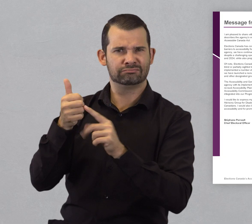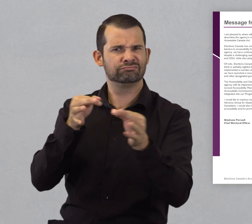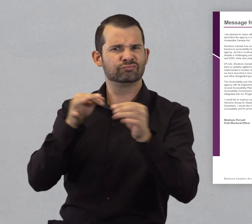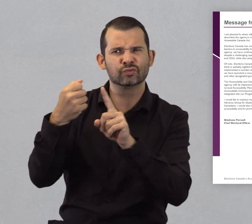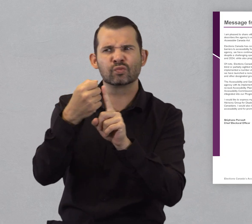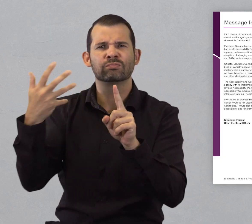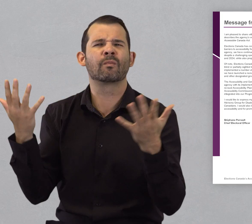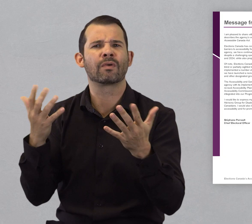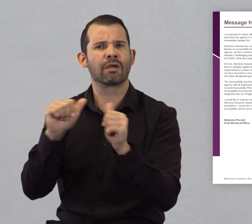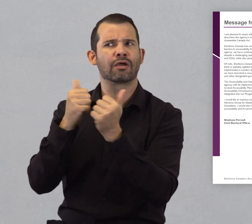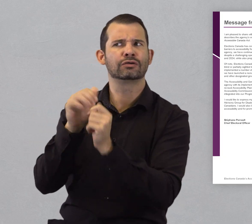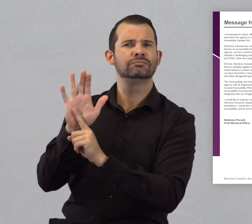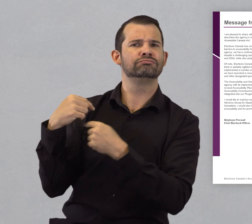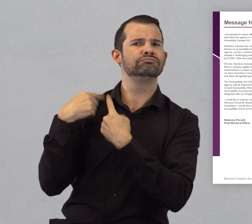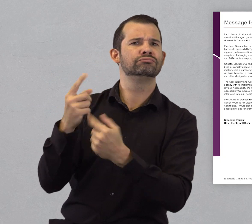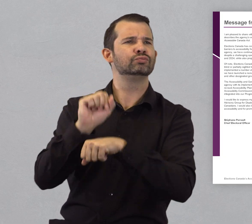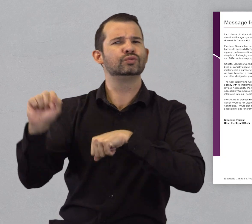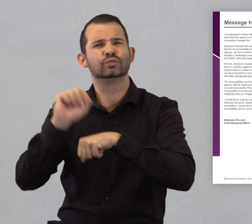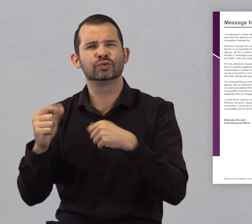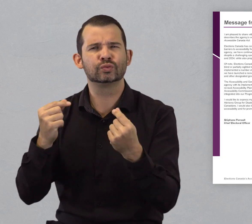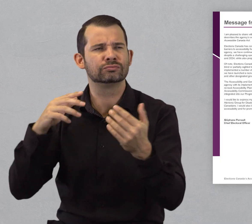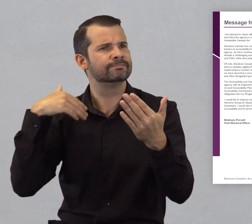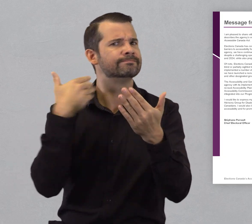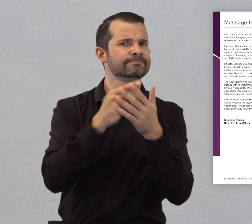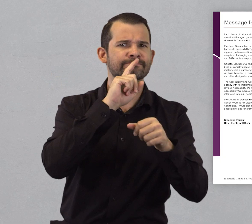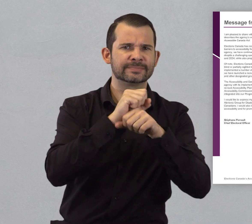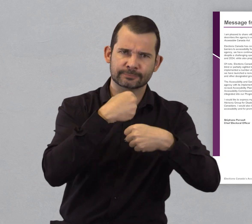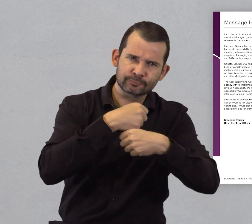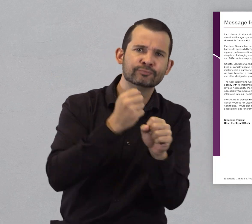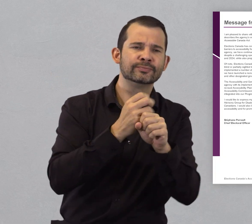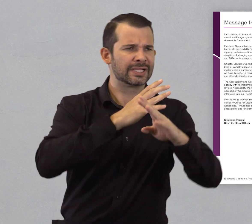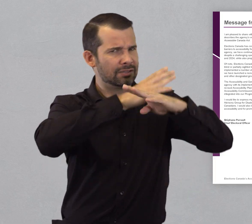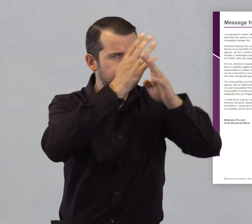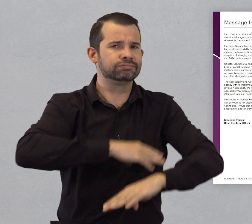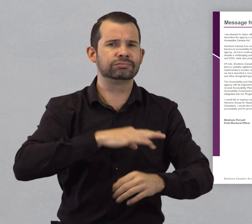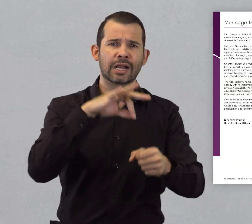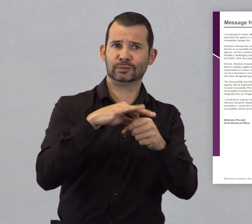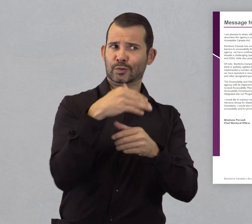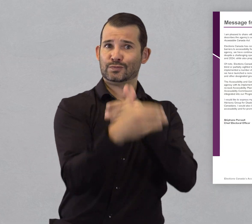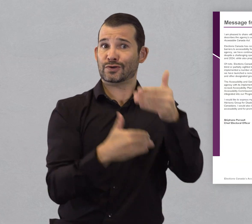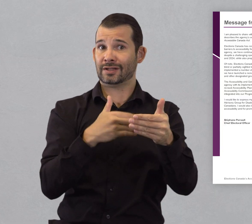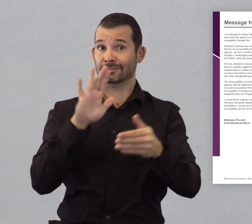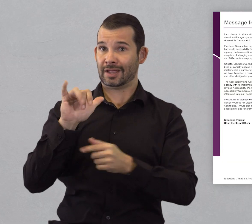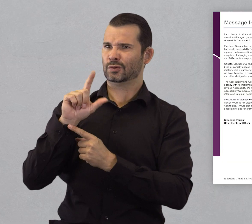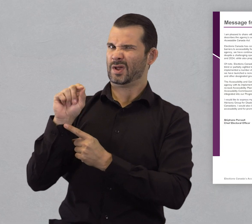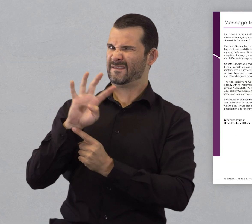which describes the agency’s work toward creating a barrier-free electoral process by 2040,